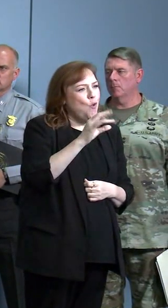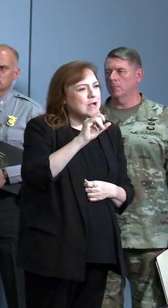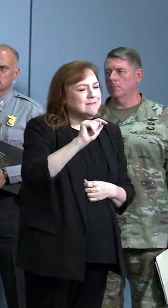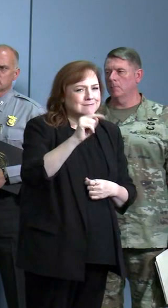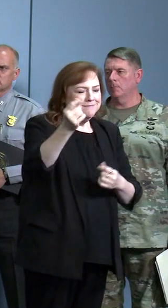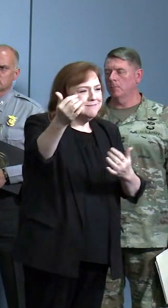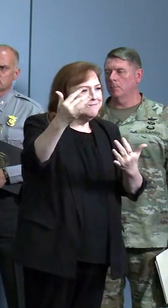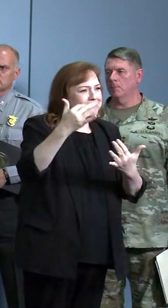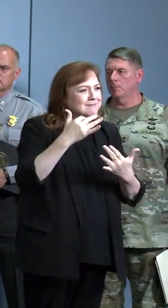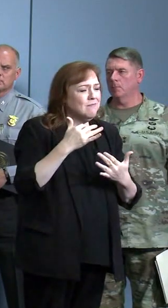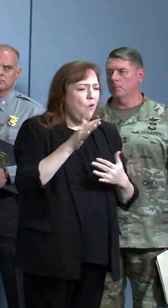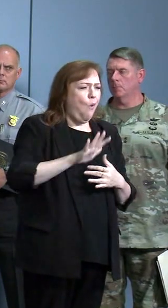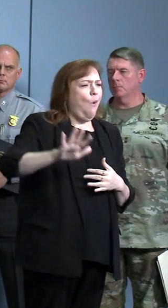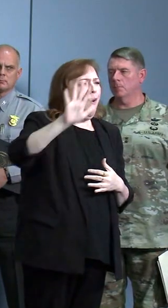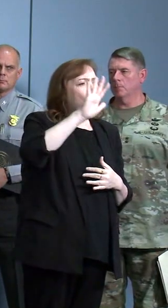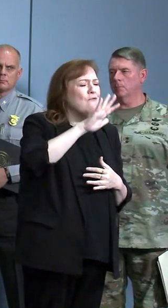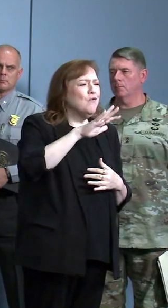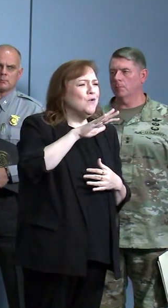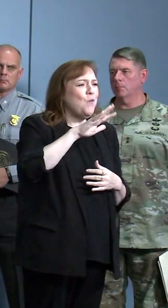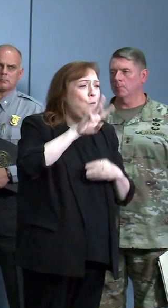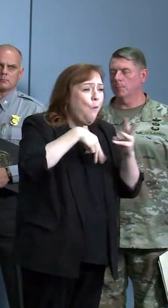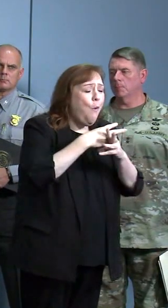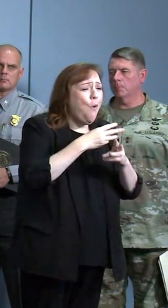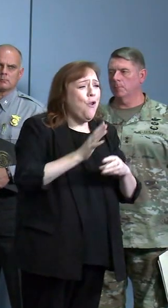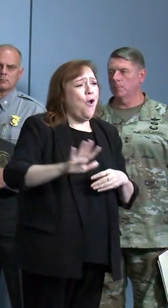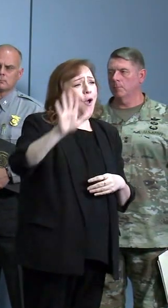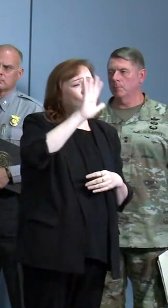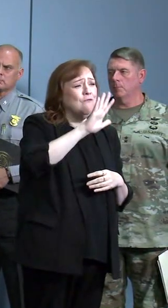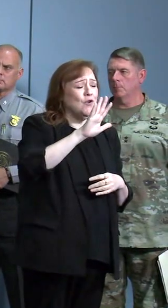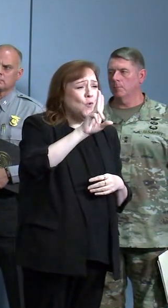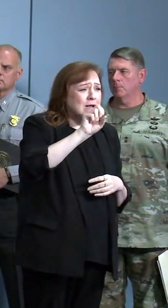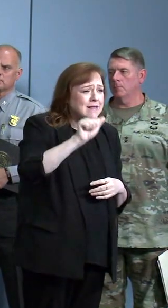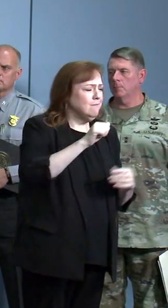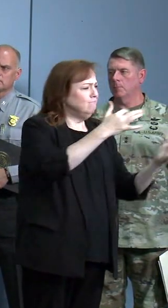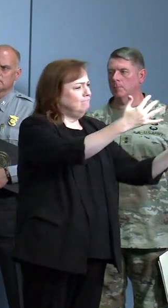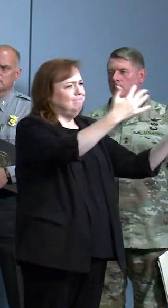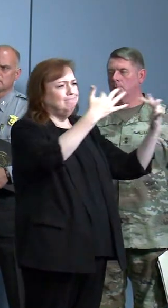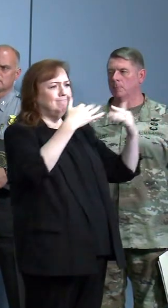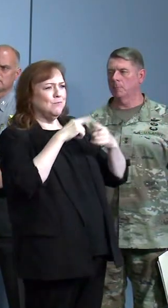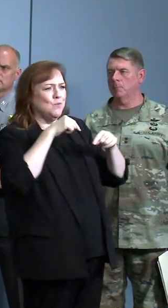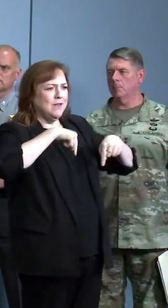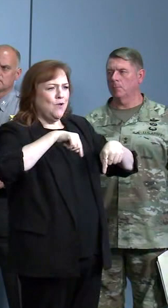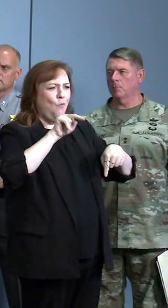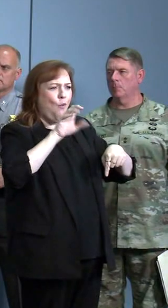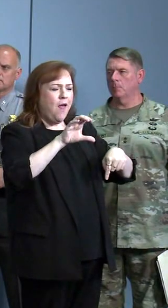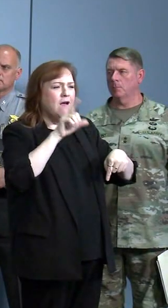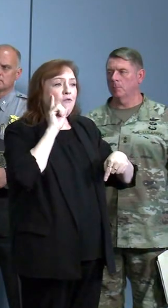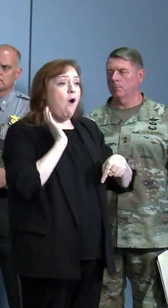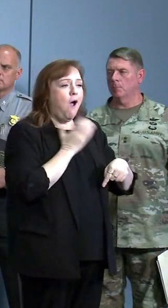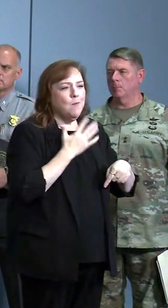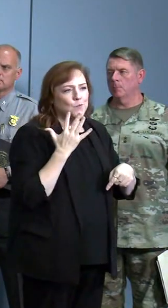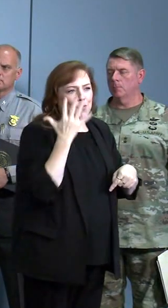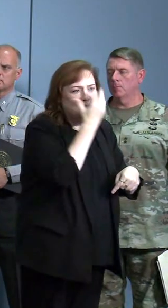country and even all over the world for our beautiful beaches